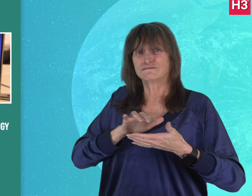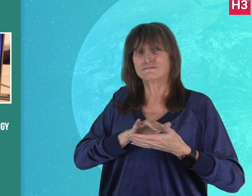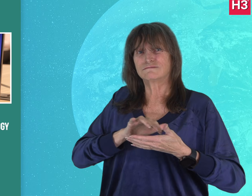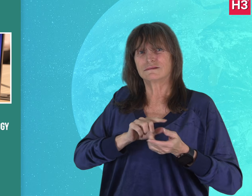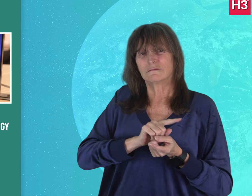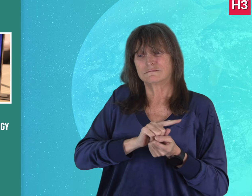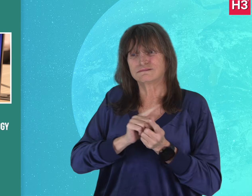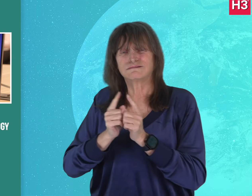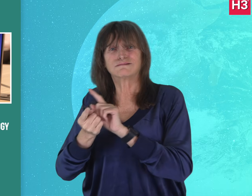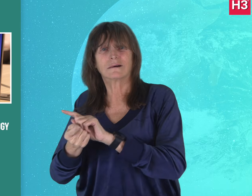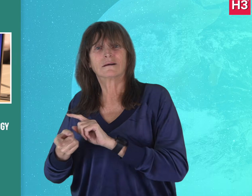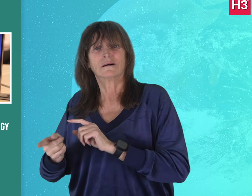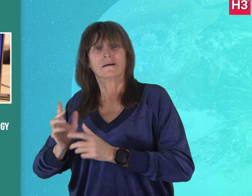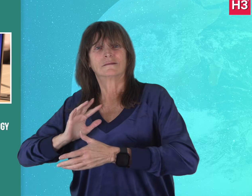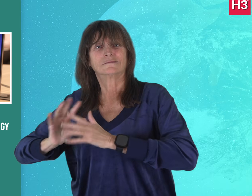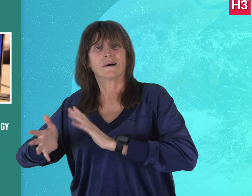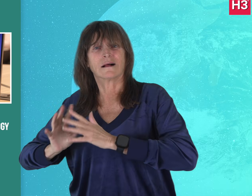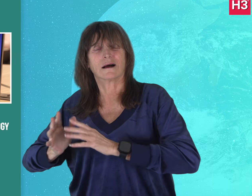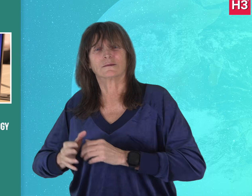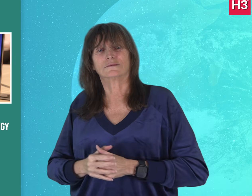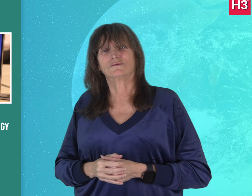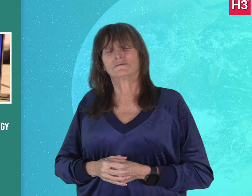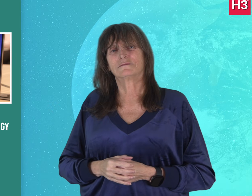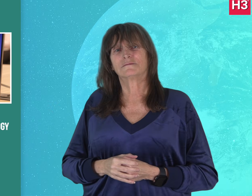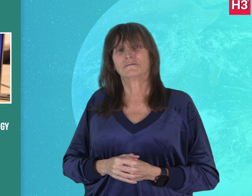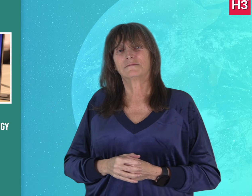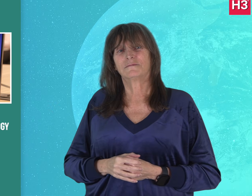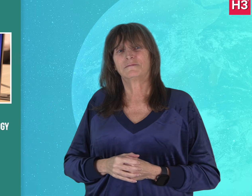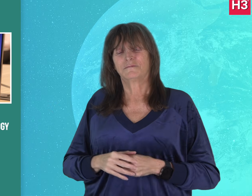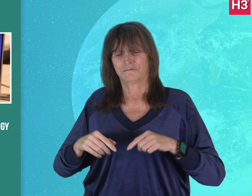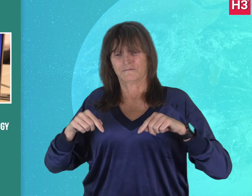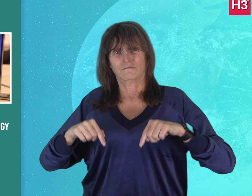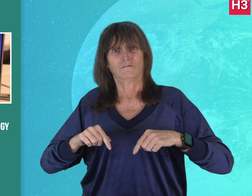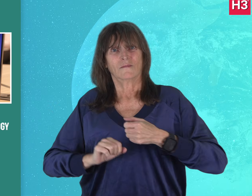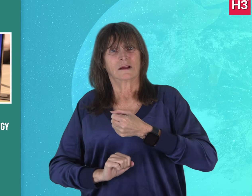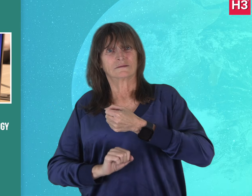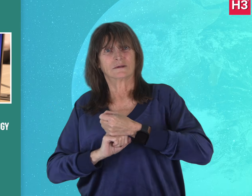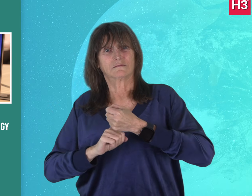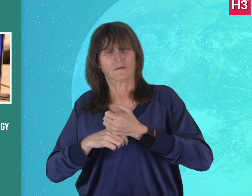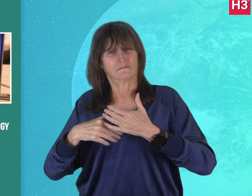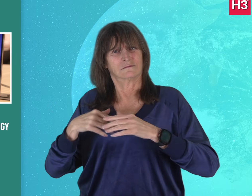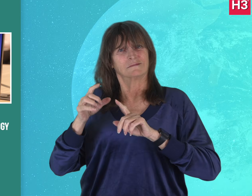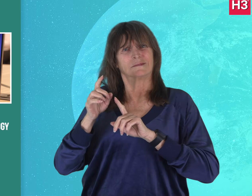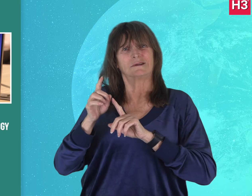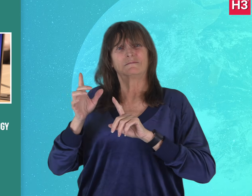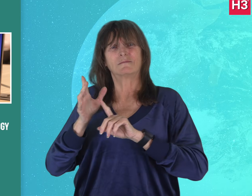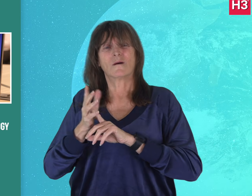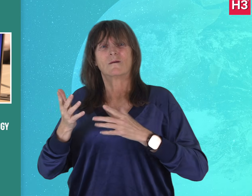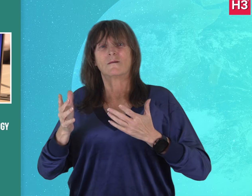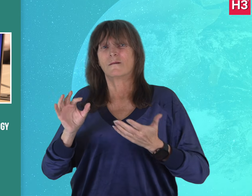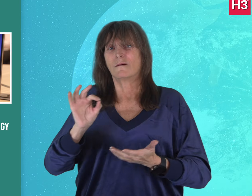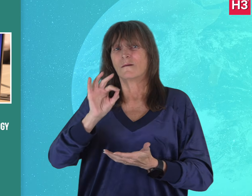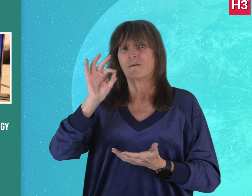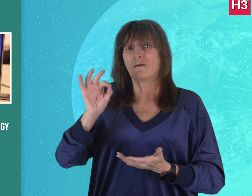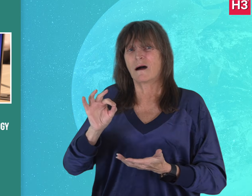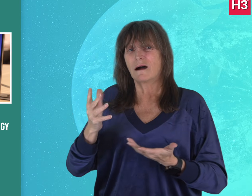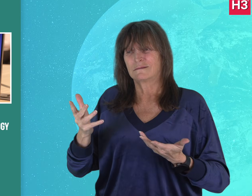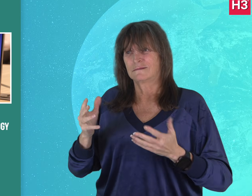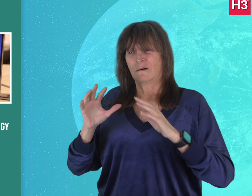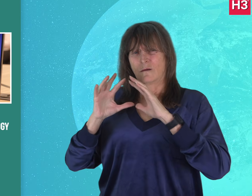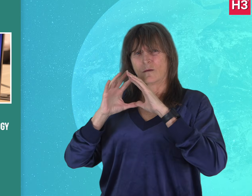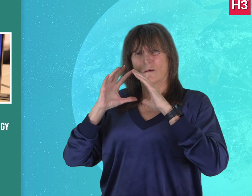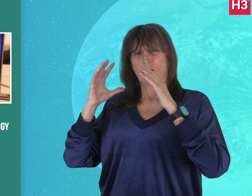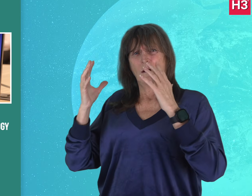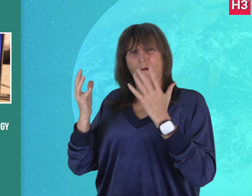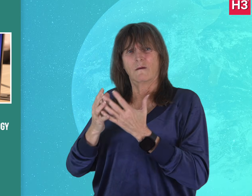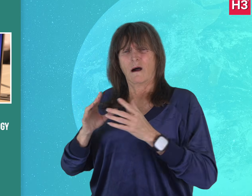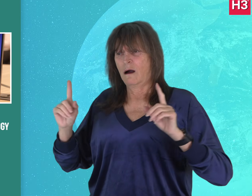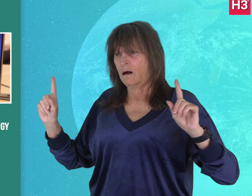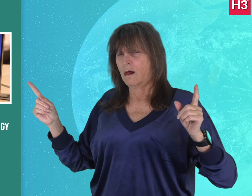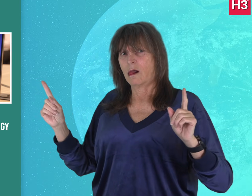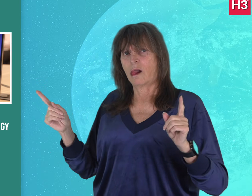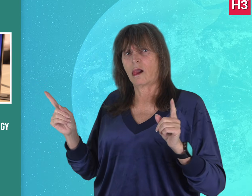text into sign language. This support is important because there is